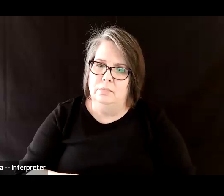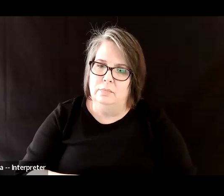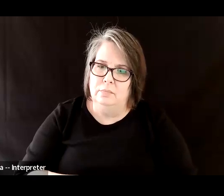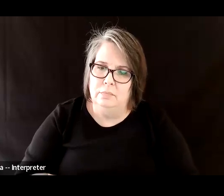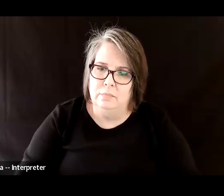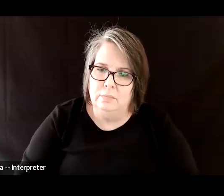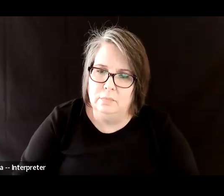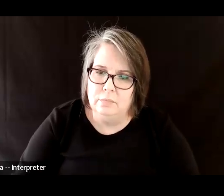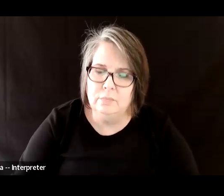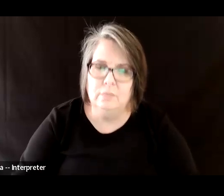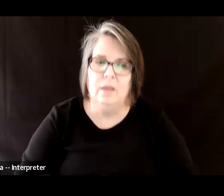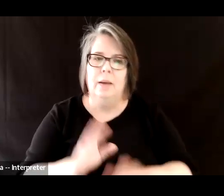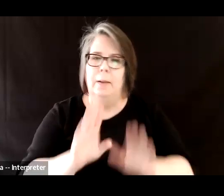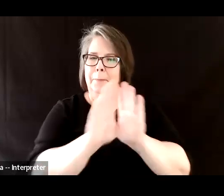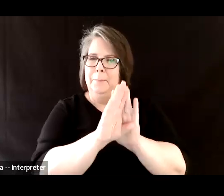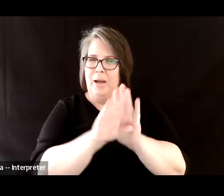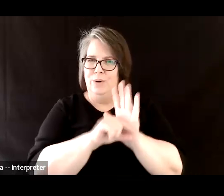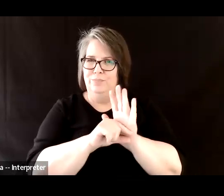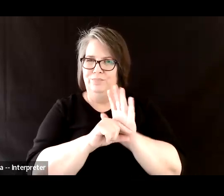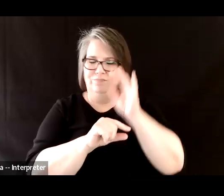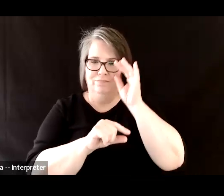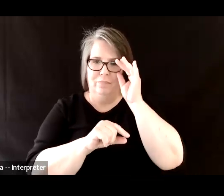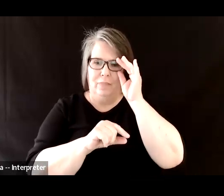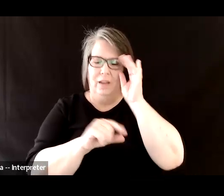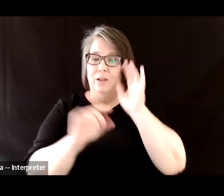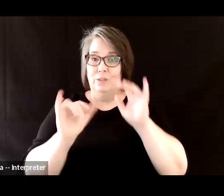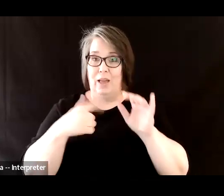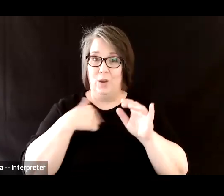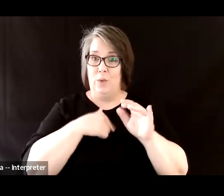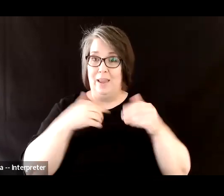So backgrounds, it is what we have set up here where we have